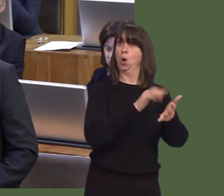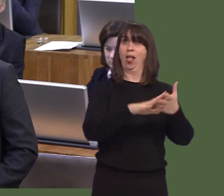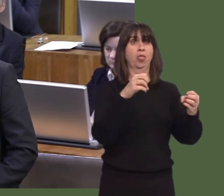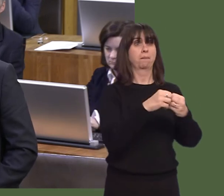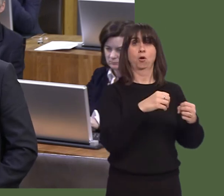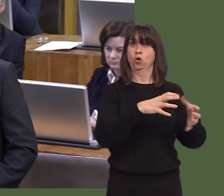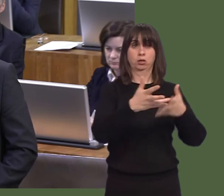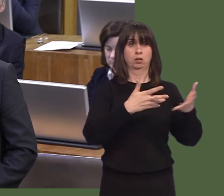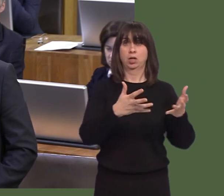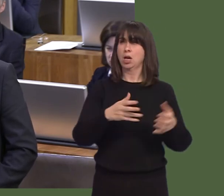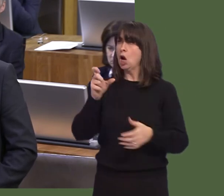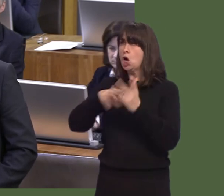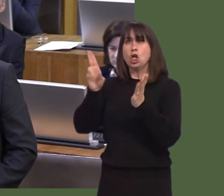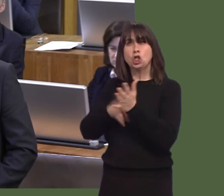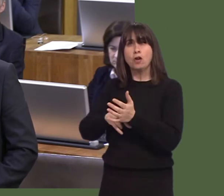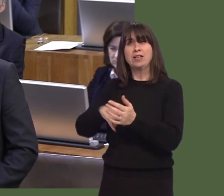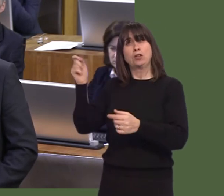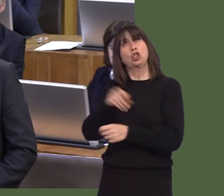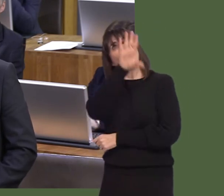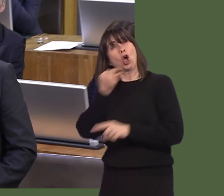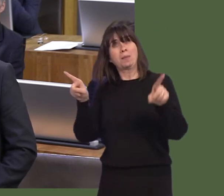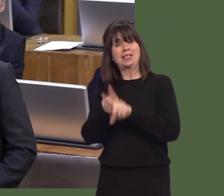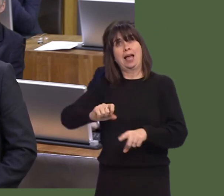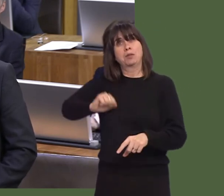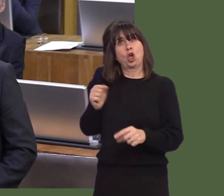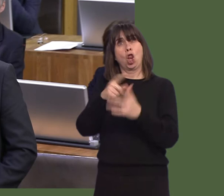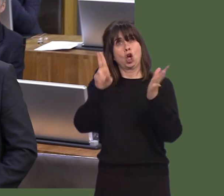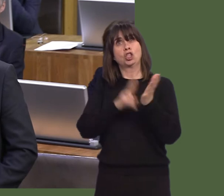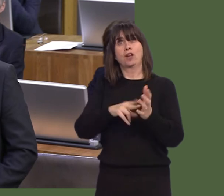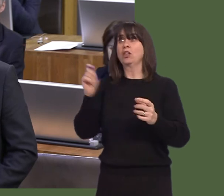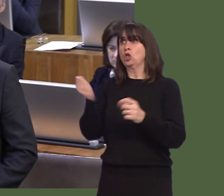The First Minister will know that lots of people in north Wales think the letters NHS stand for 'national health shambles'.